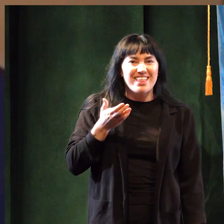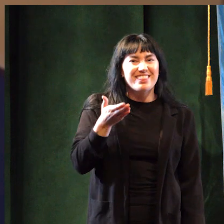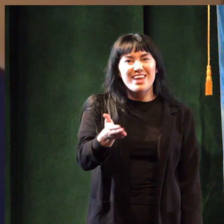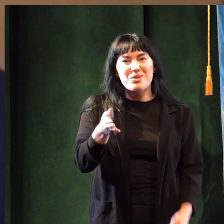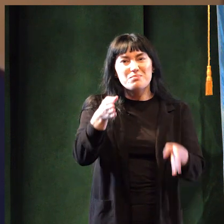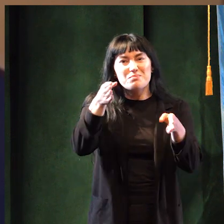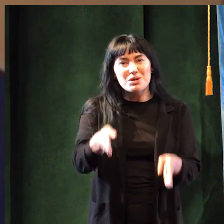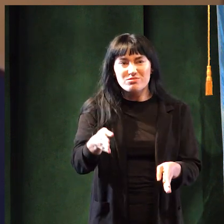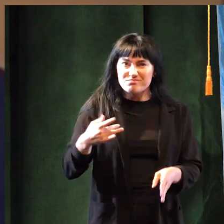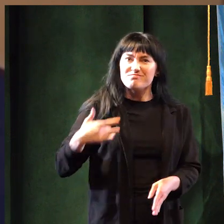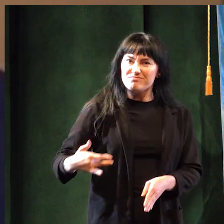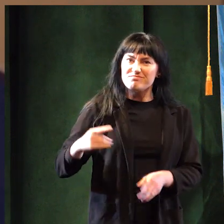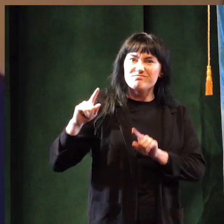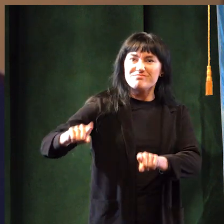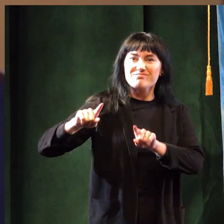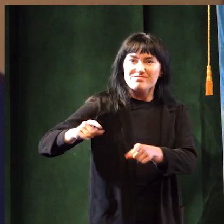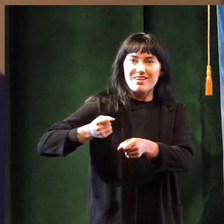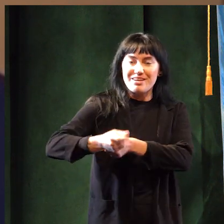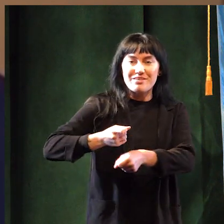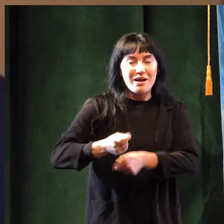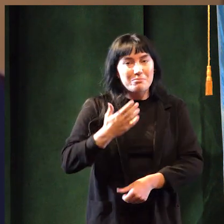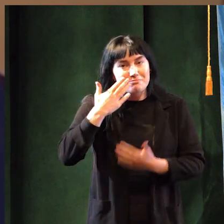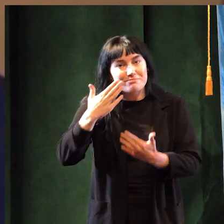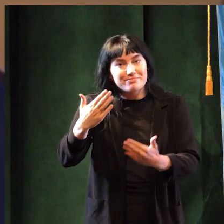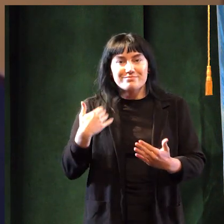person as I do just about every year and I'm grateful that modern technology